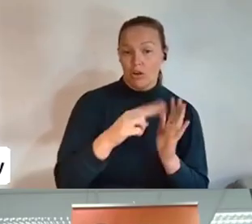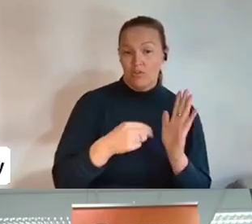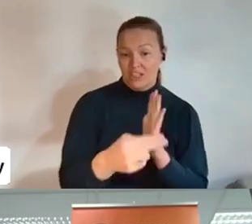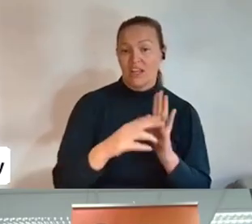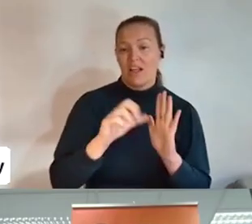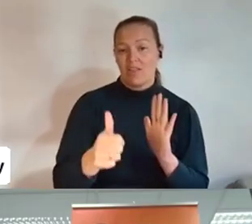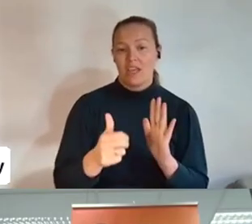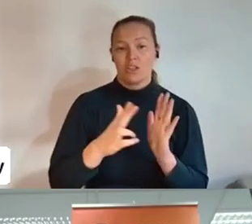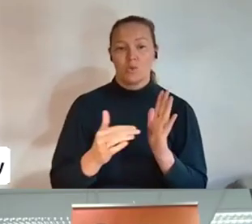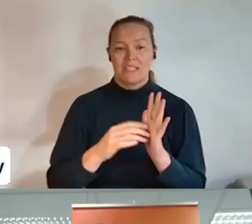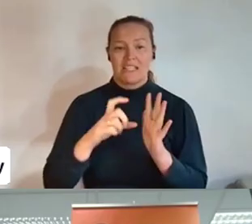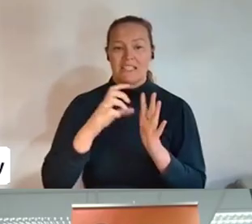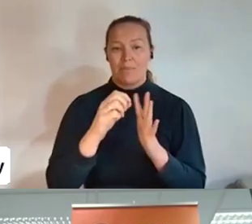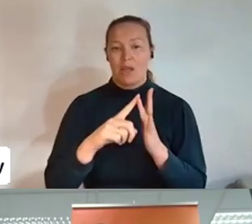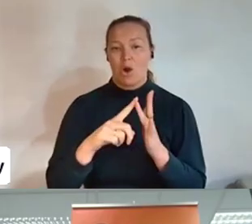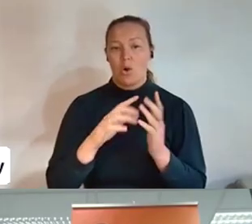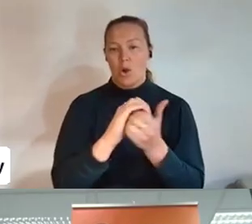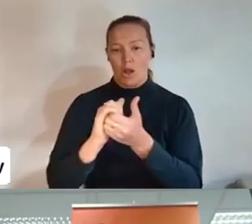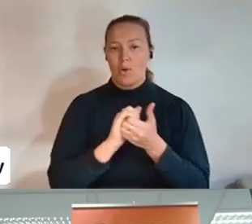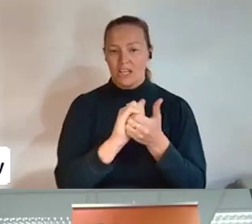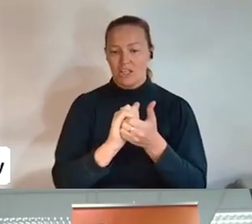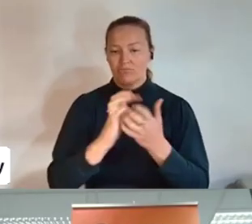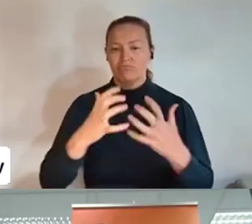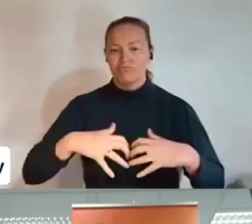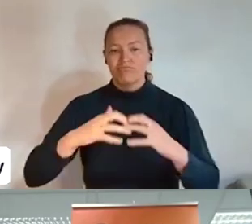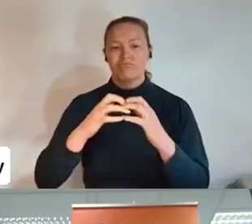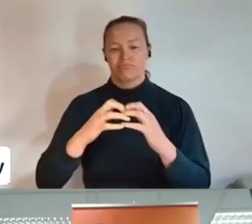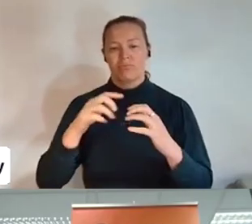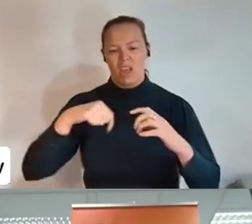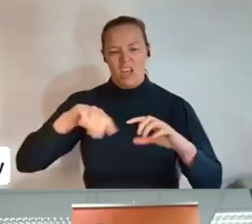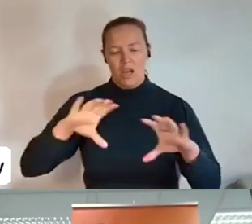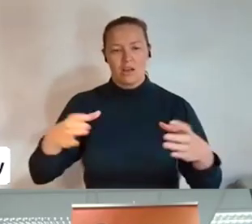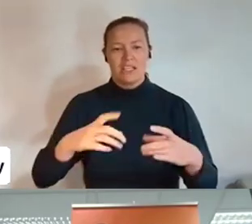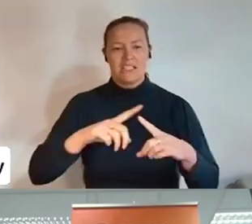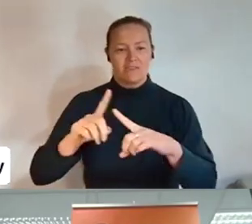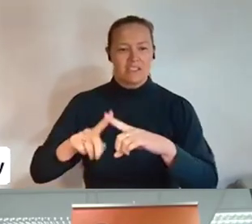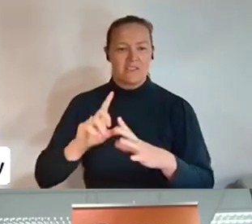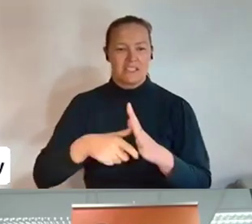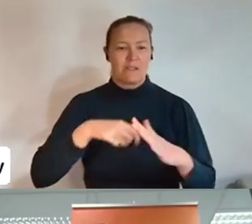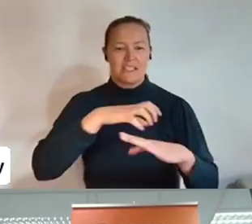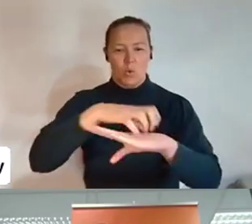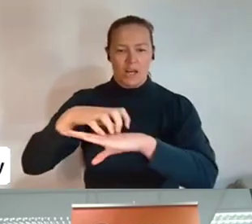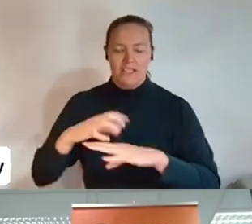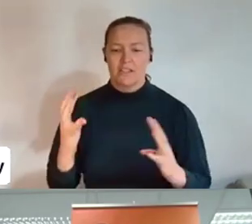formally established as a collection of disability organisations that had actually contributed to the